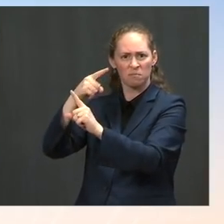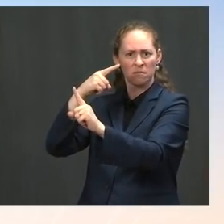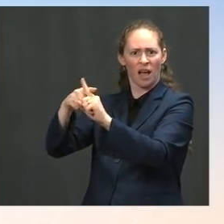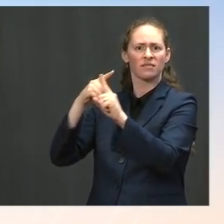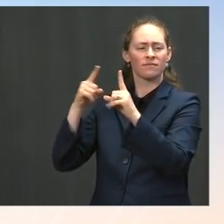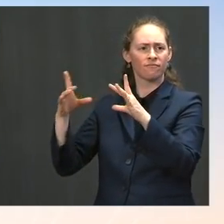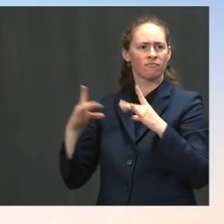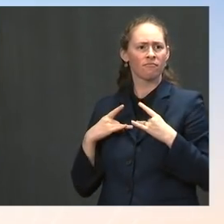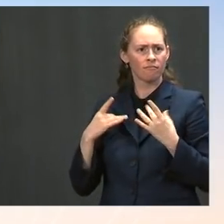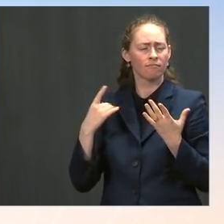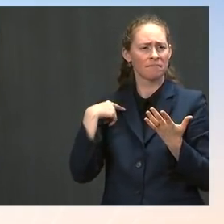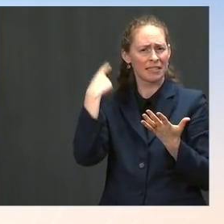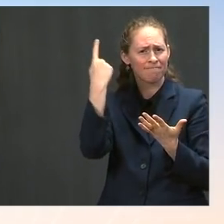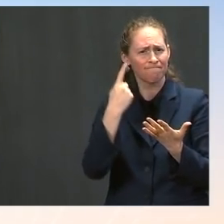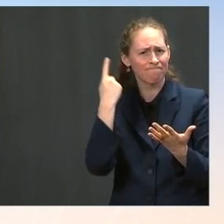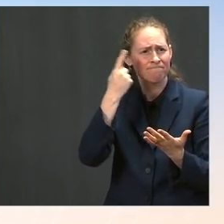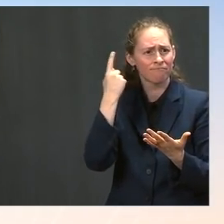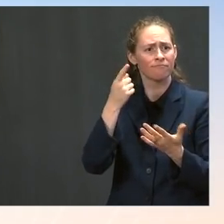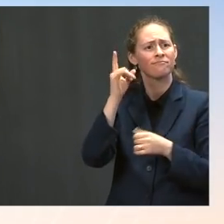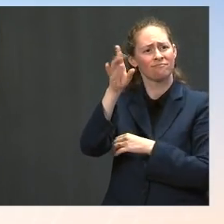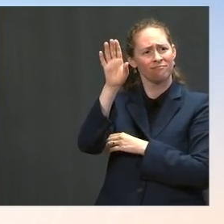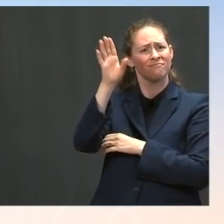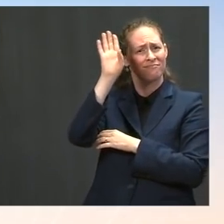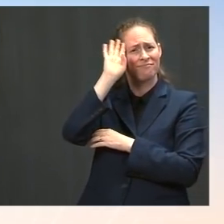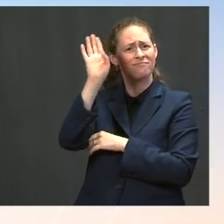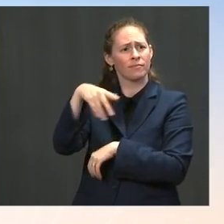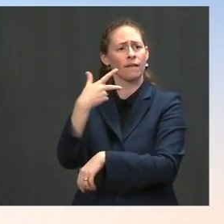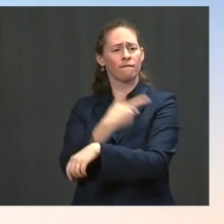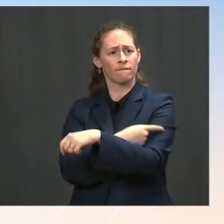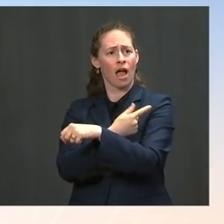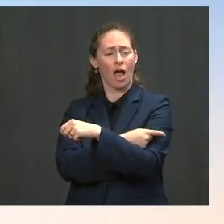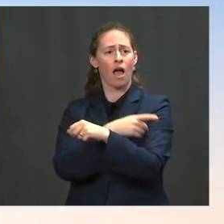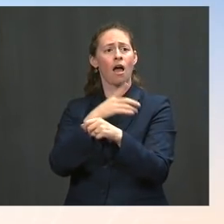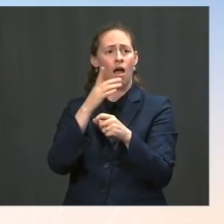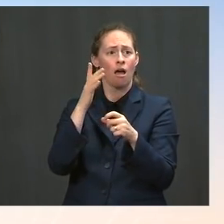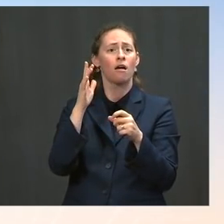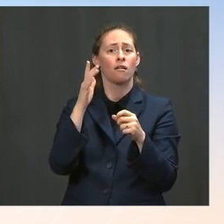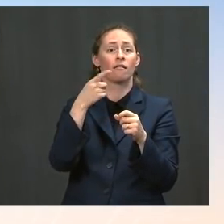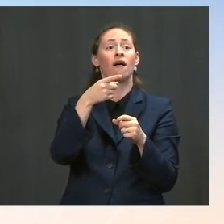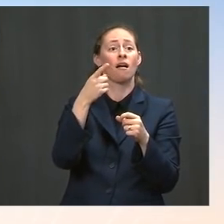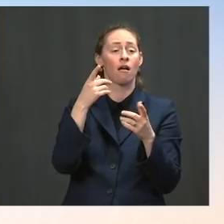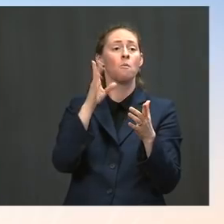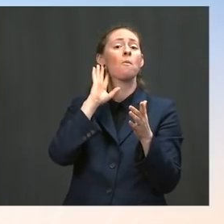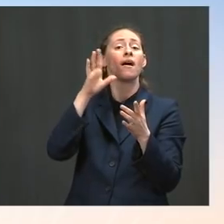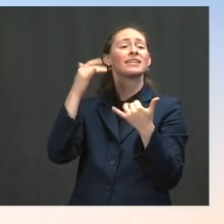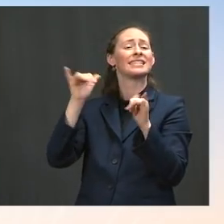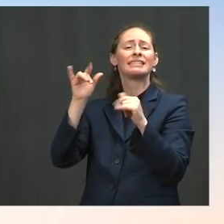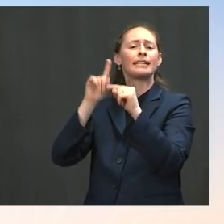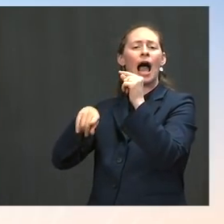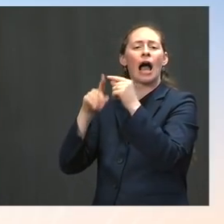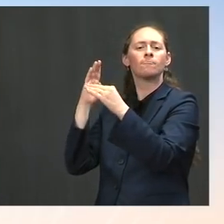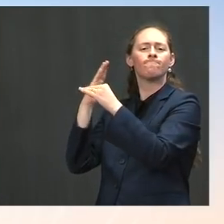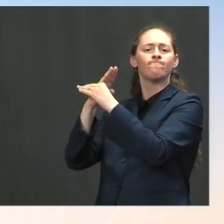while very helpful, are not foolproof? So should there be a different posture for the President? Ms. Psaki: Well, our protocols are in alignment